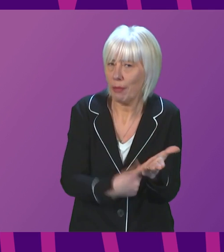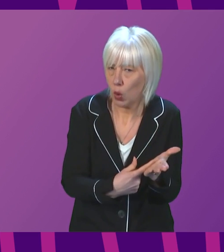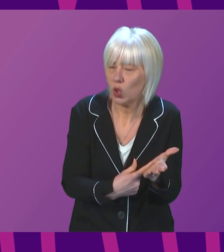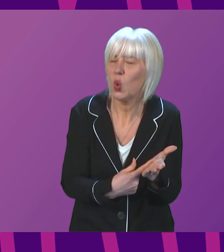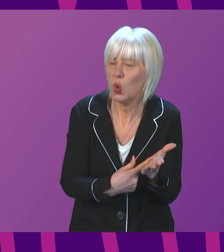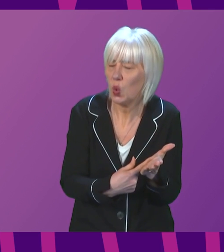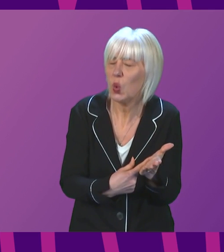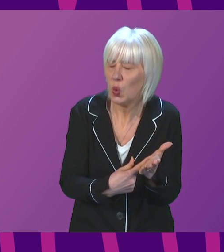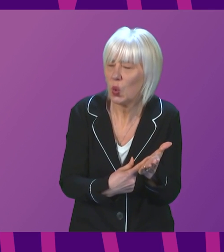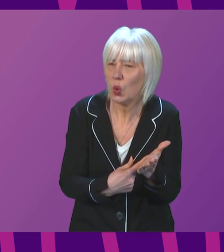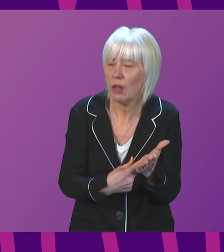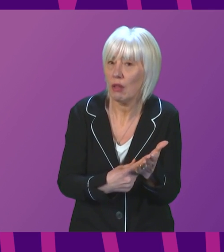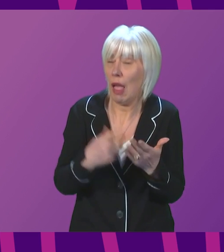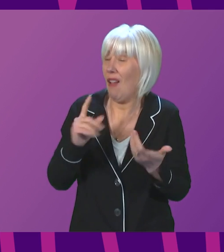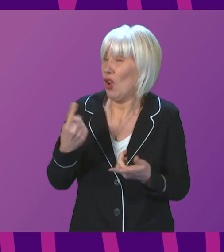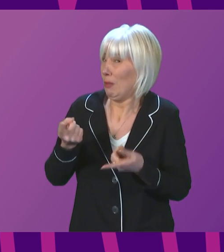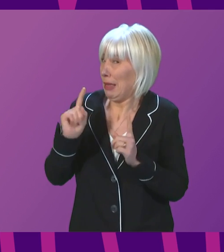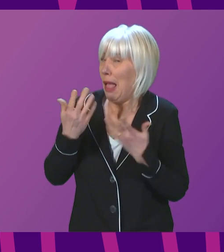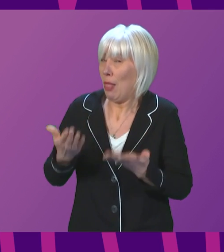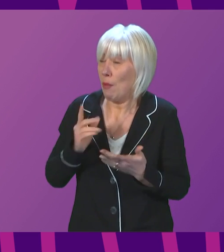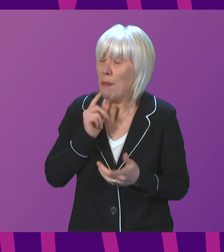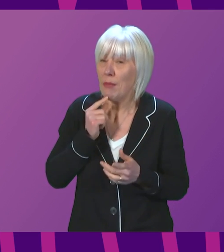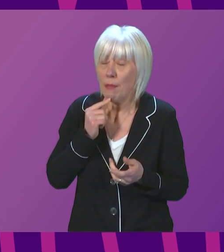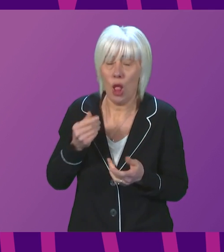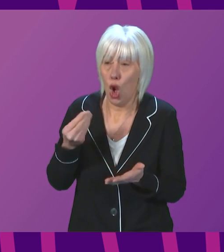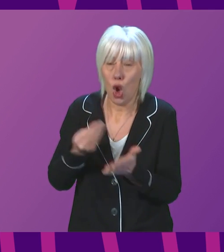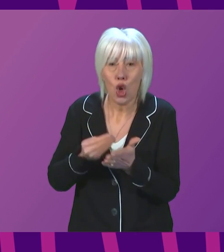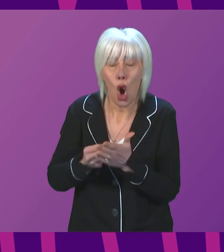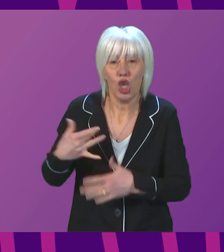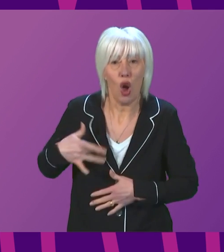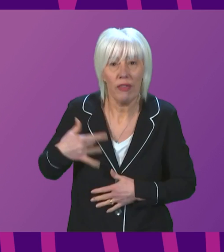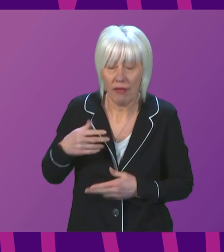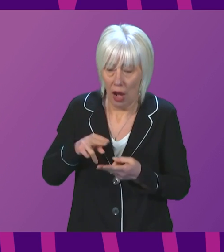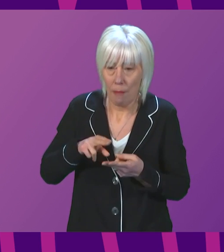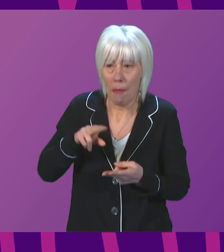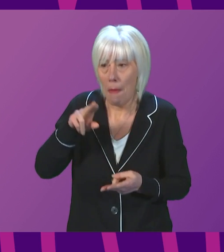People are already on the brink, with bills increasing and the cost of living rising.